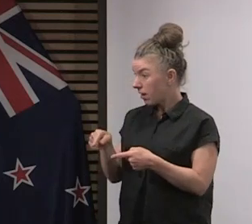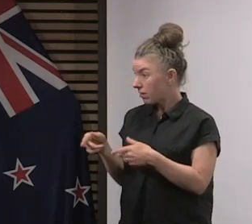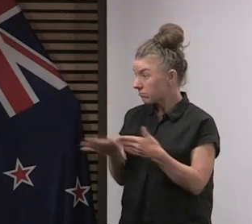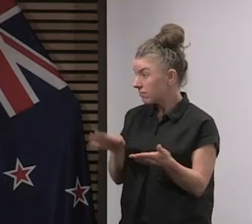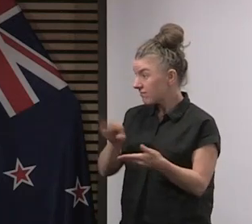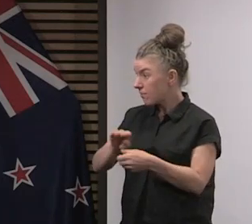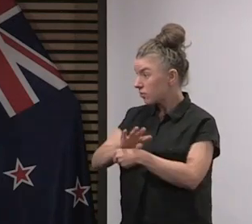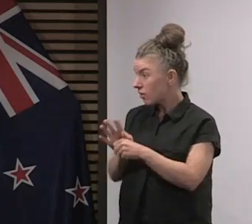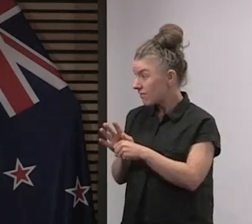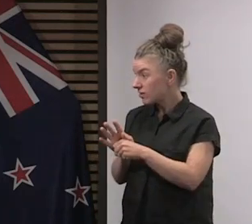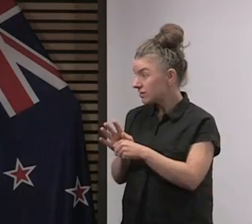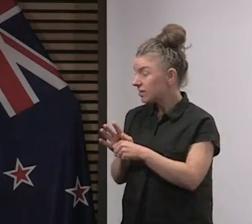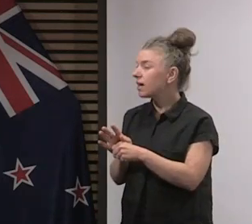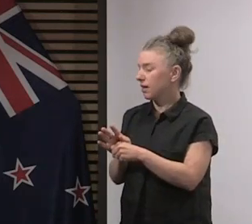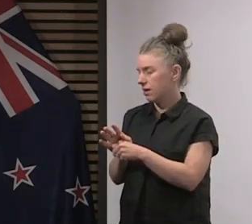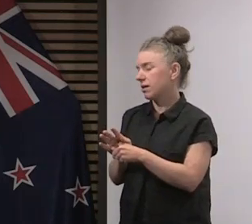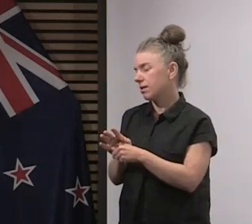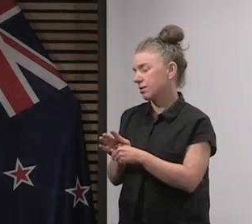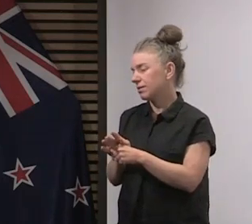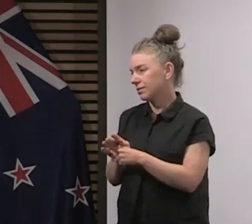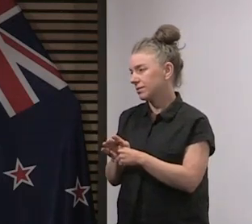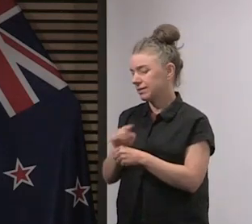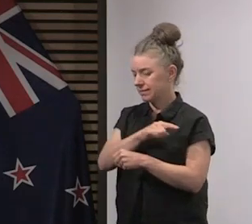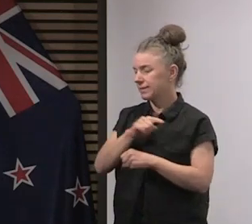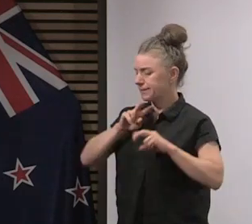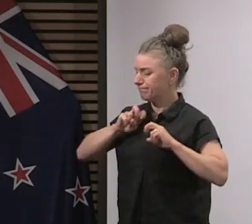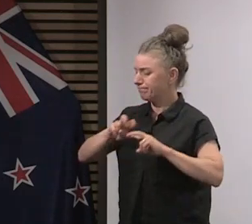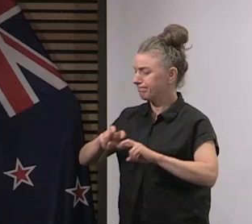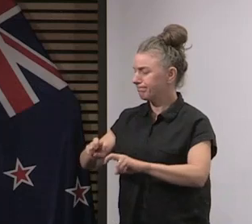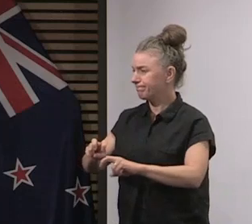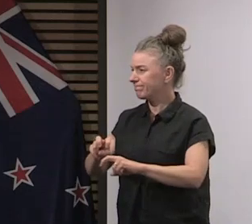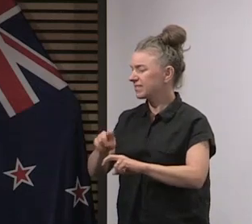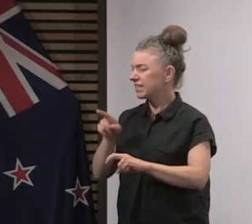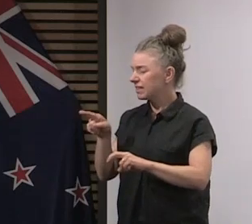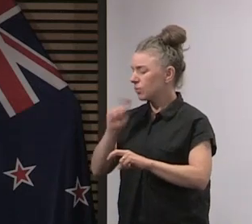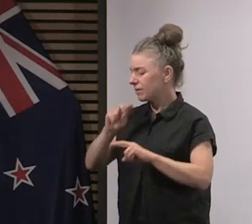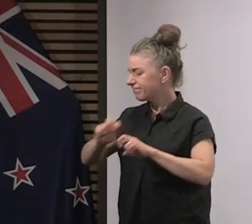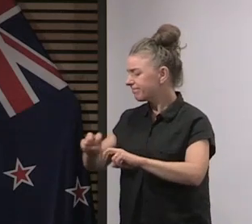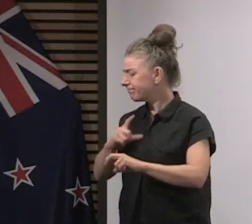around that. At the moment where there is a sudden death and any potential possibility